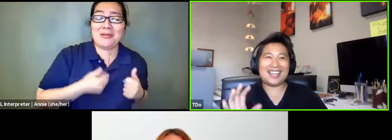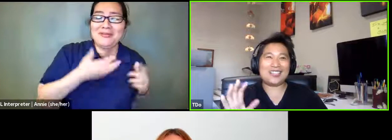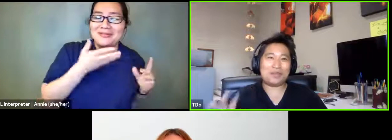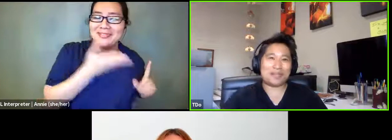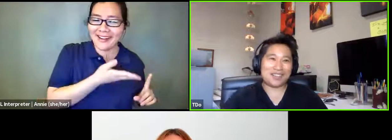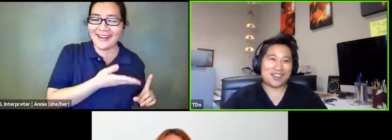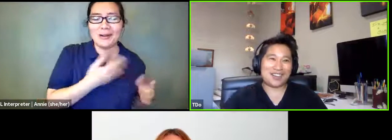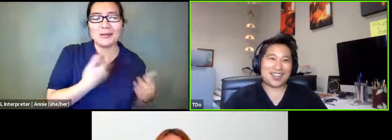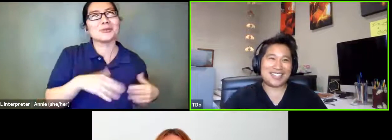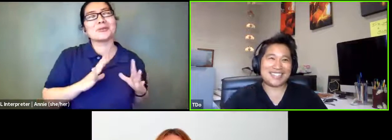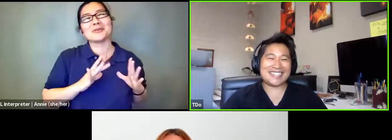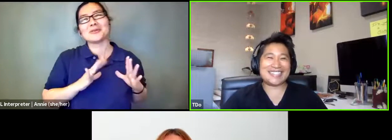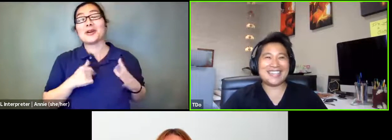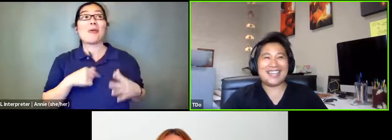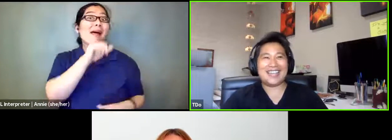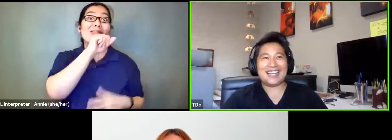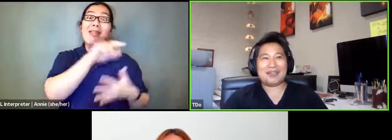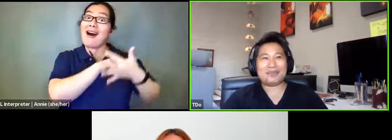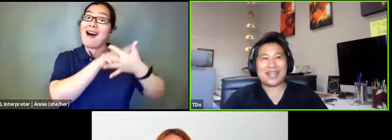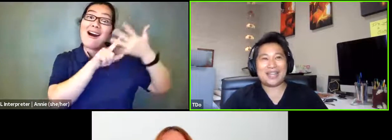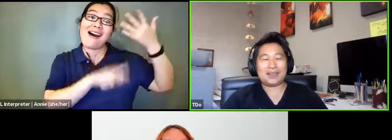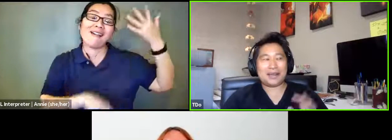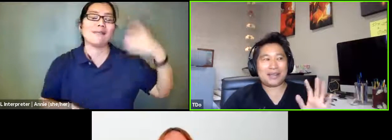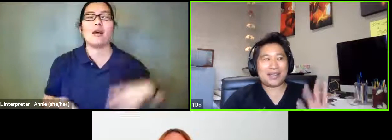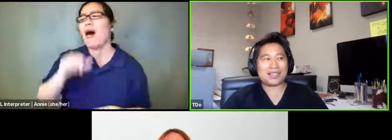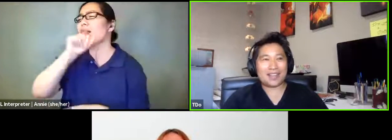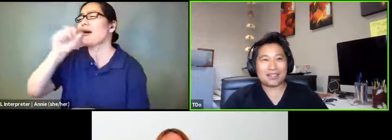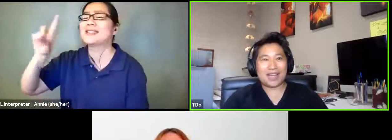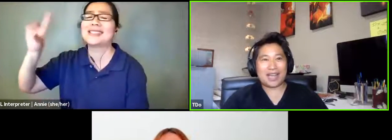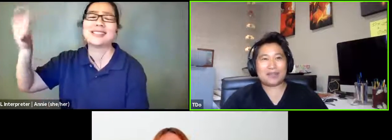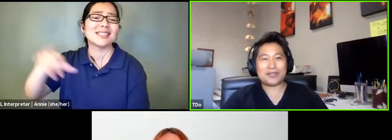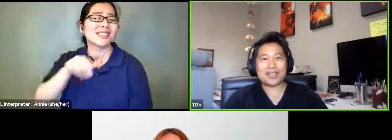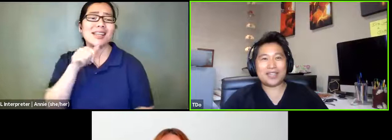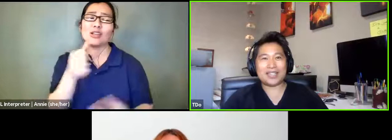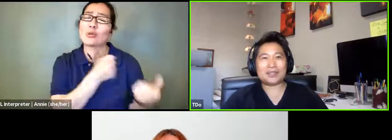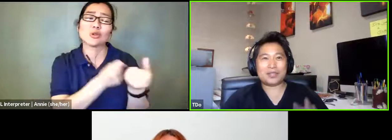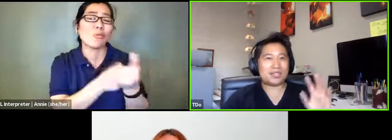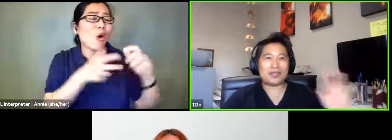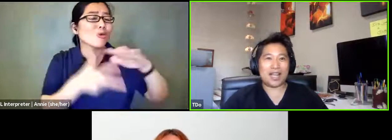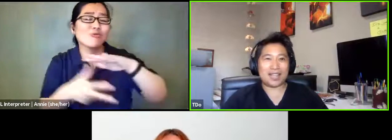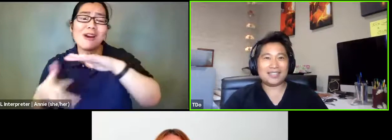They don't believe in garages. Alabama has a lot of camouflage, which is fine.